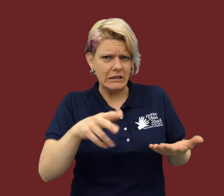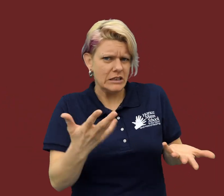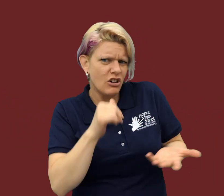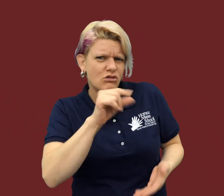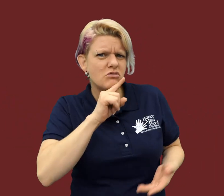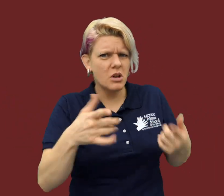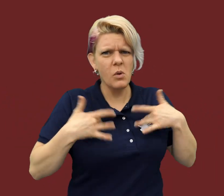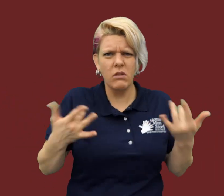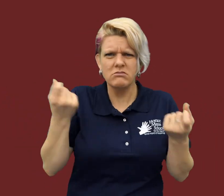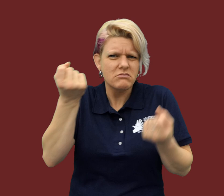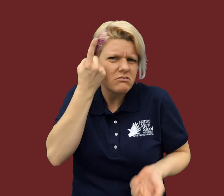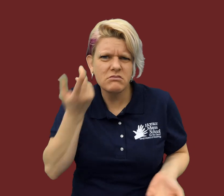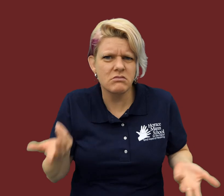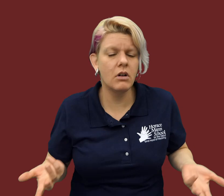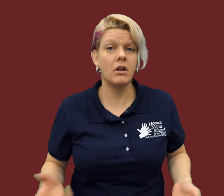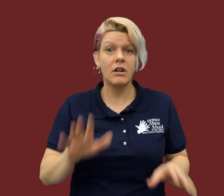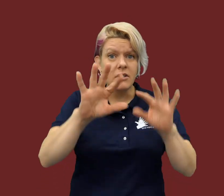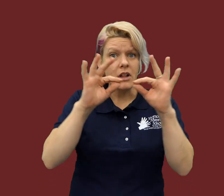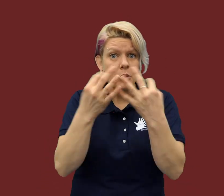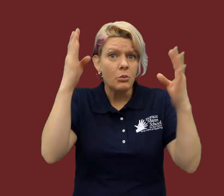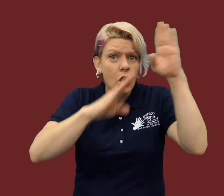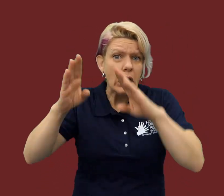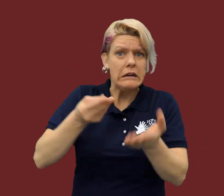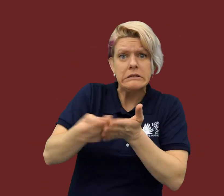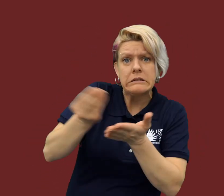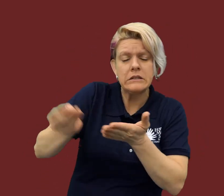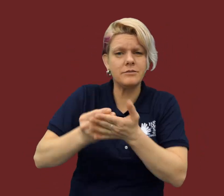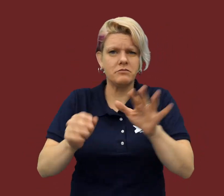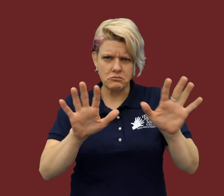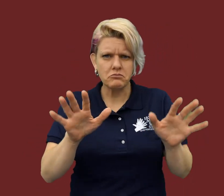you to feel unsure about what’s going on. Your family might be going to the store to